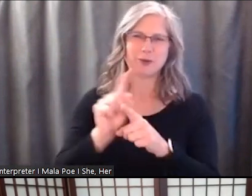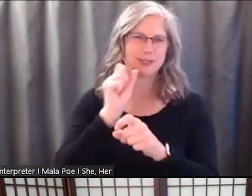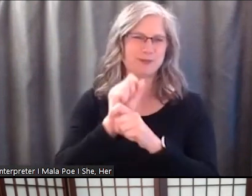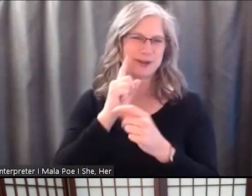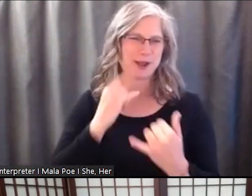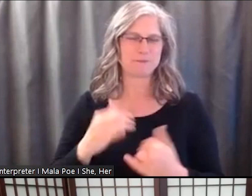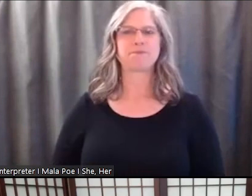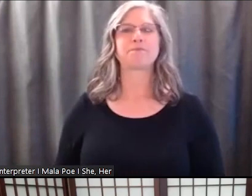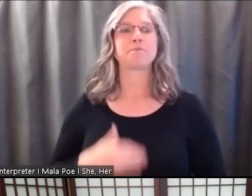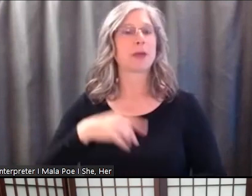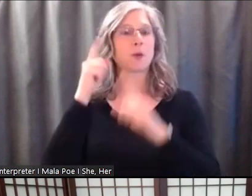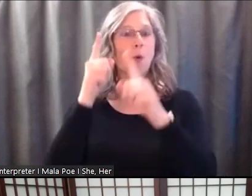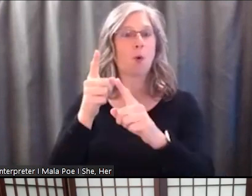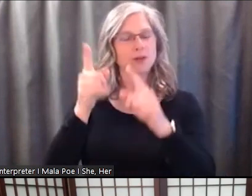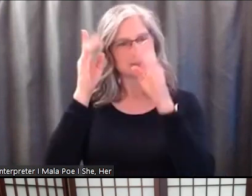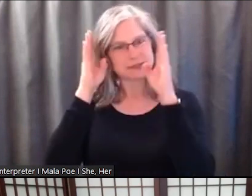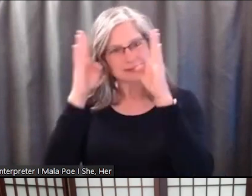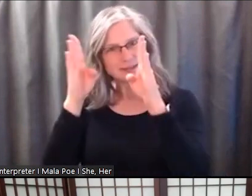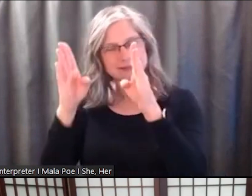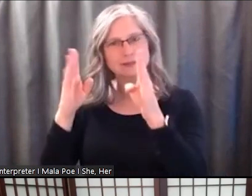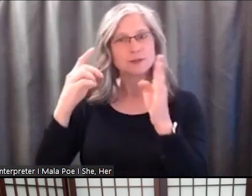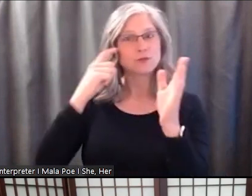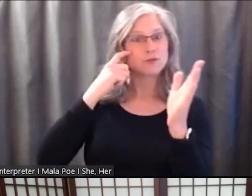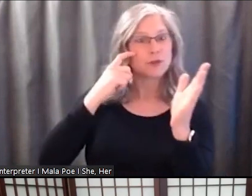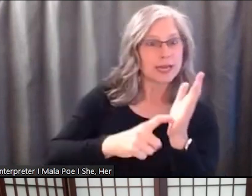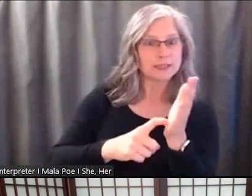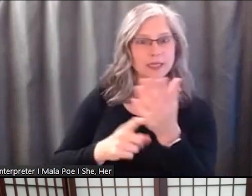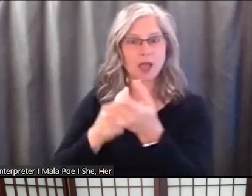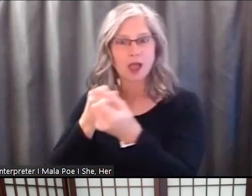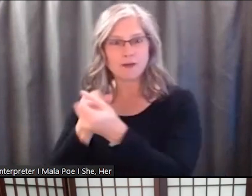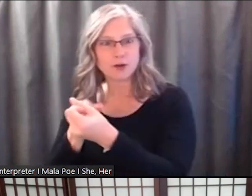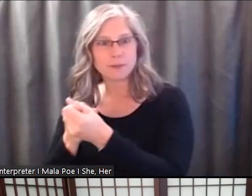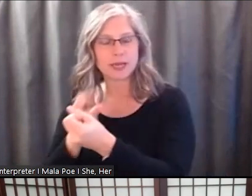My goal here is to call attention to how recognizing, affirming, and being accountable to relationships,